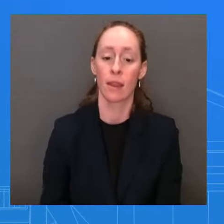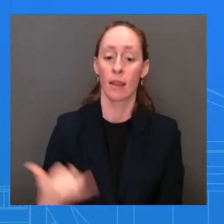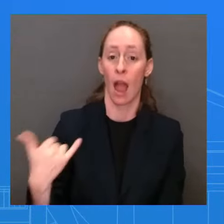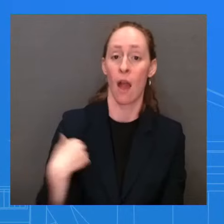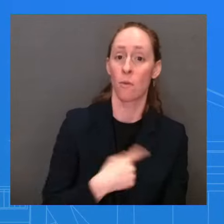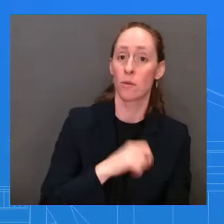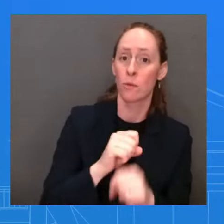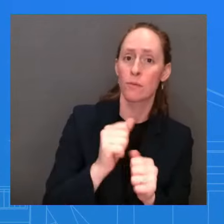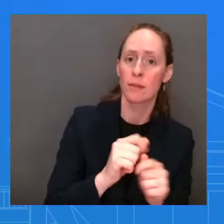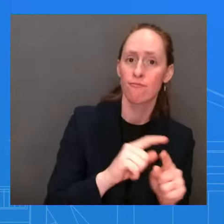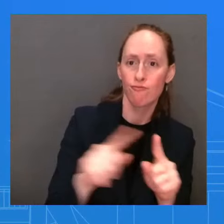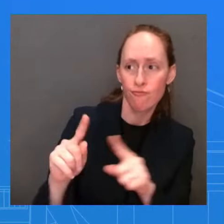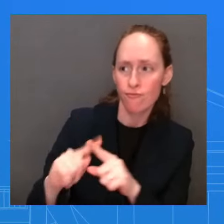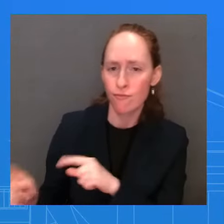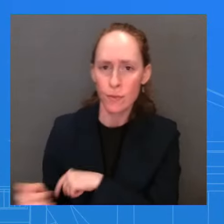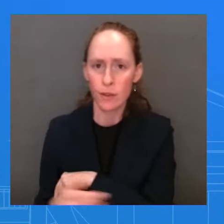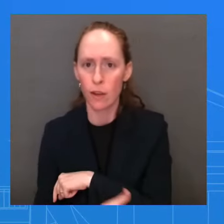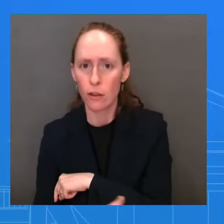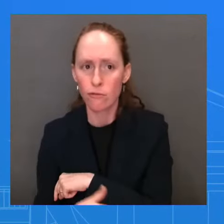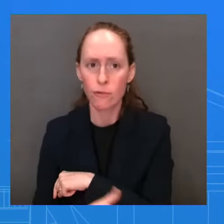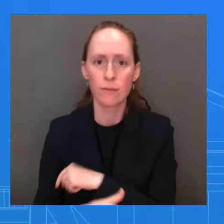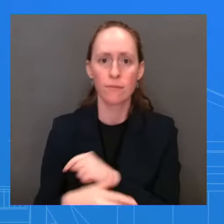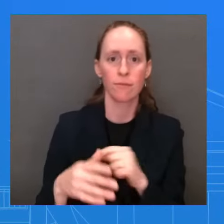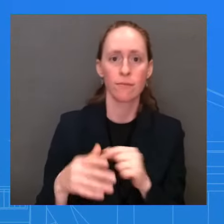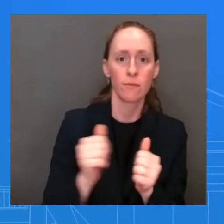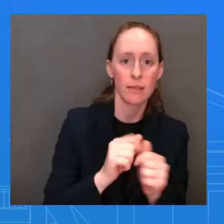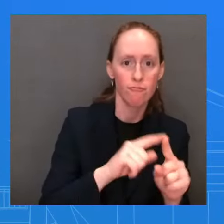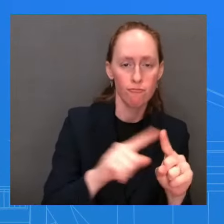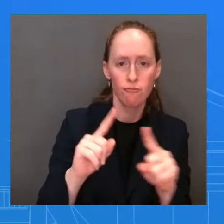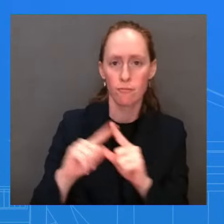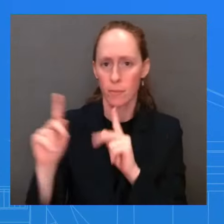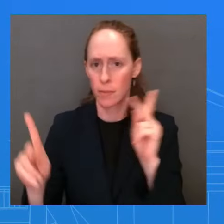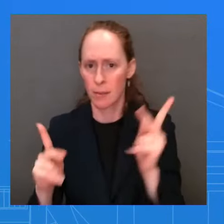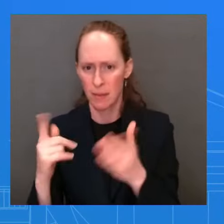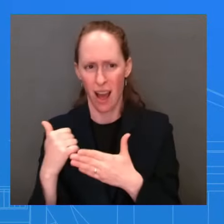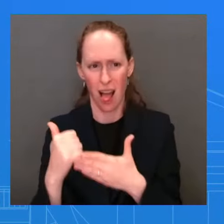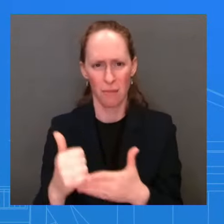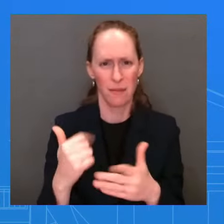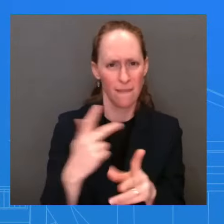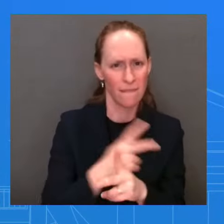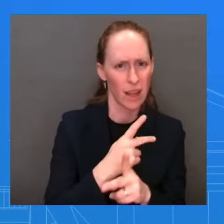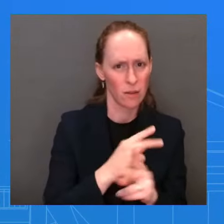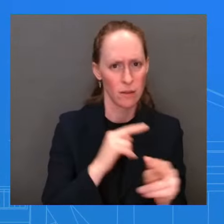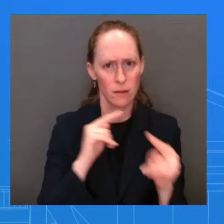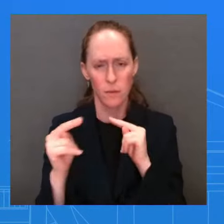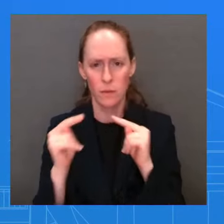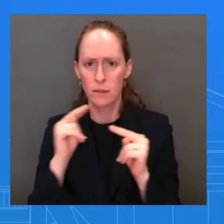to oversee the negotiation, conclusion, and implementation of a permanent ceasefire